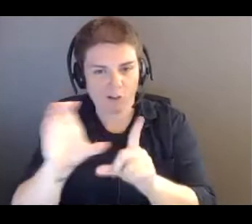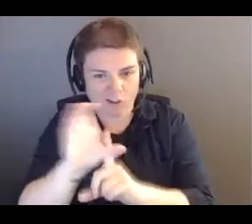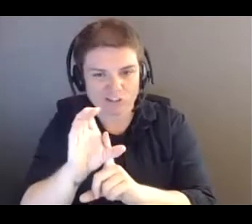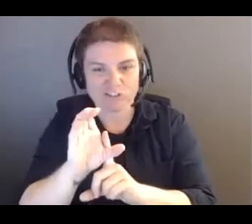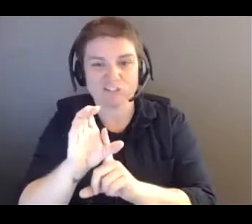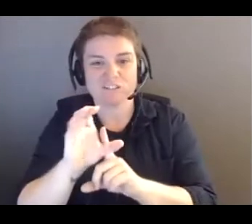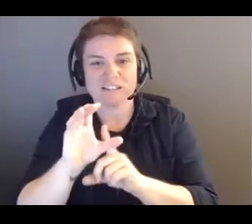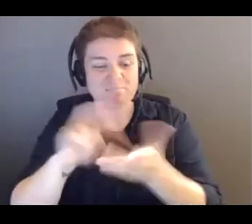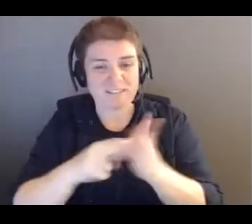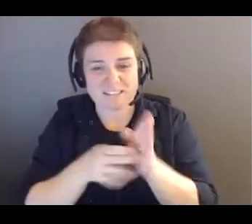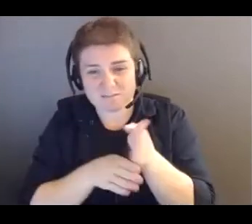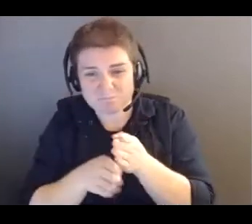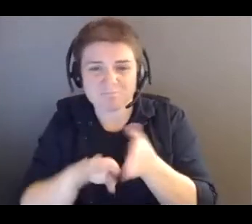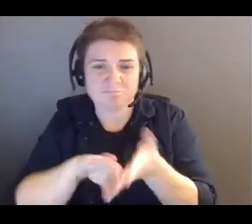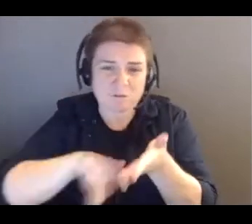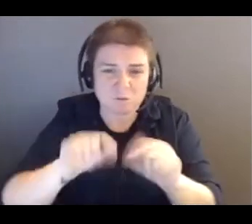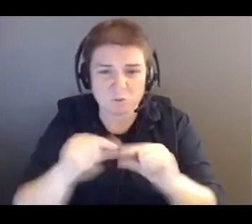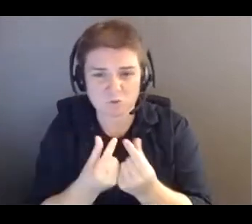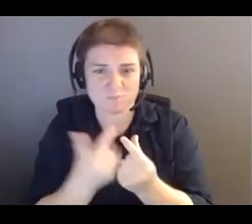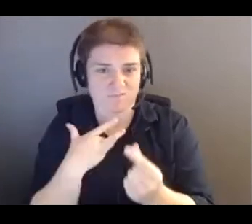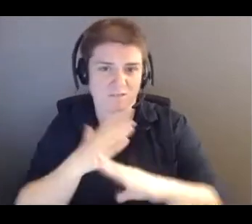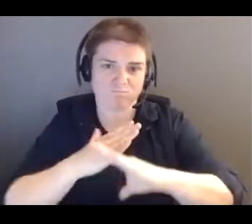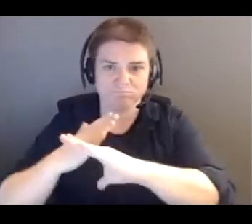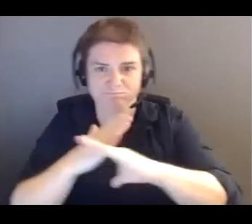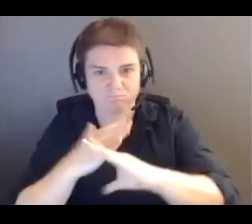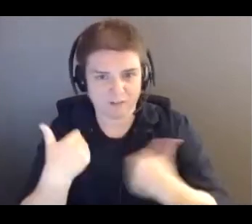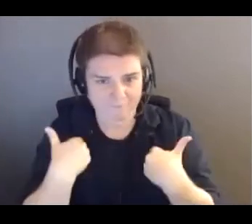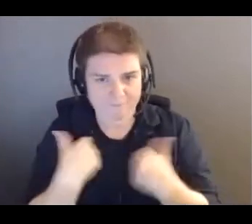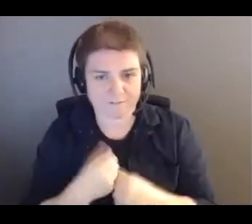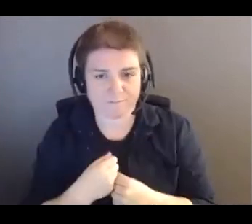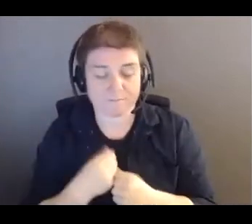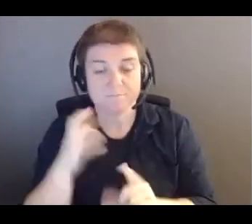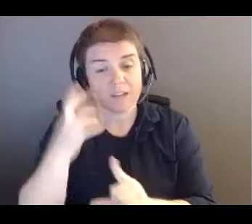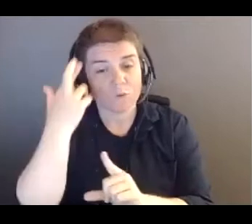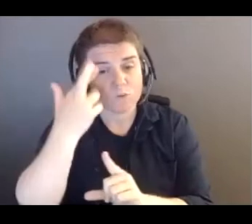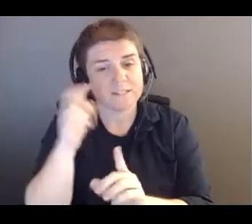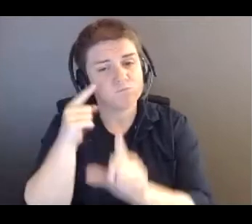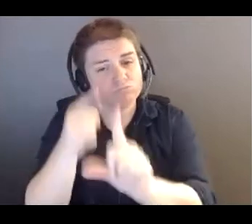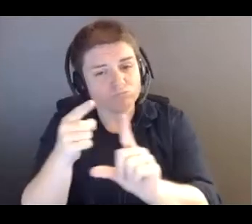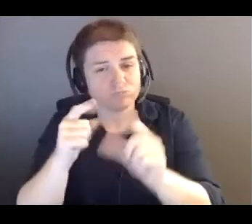for many others. Because of this, we aim to continue learning from our communities about